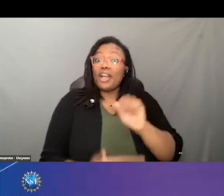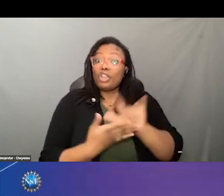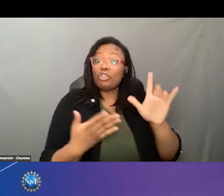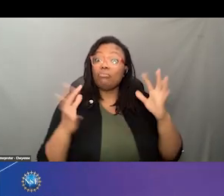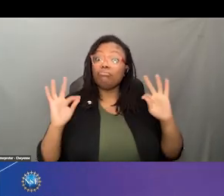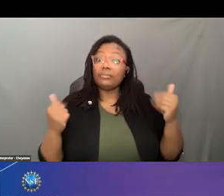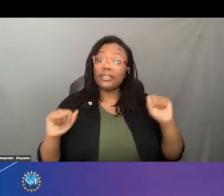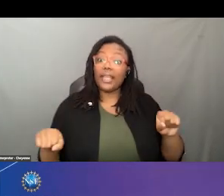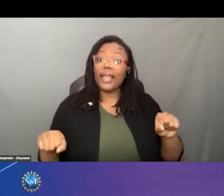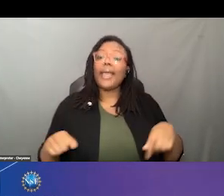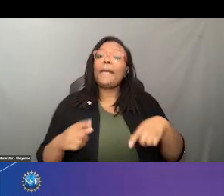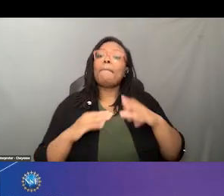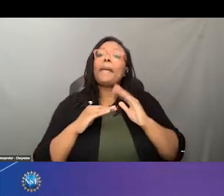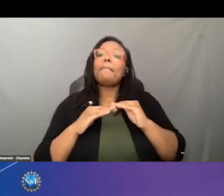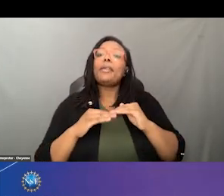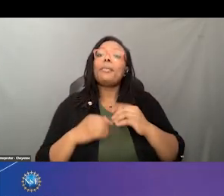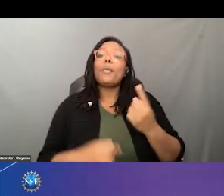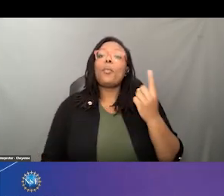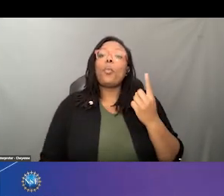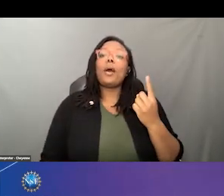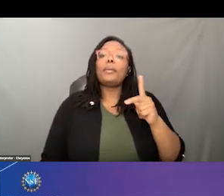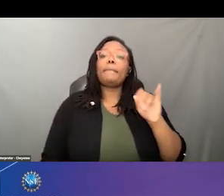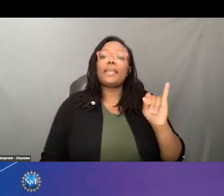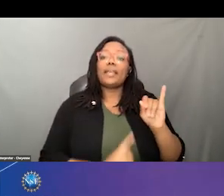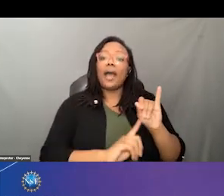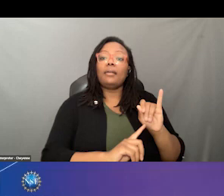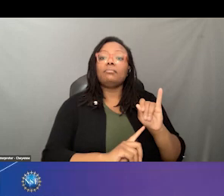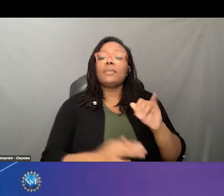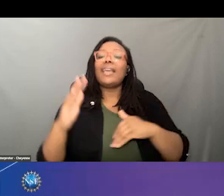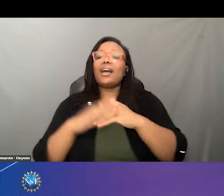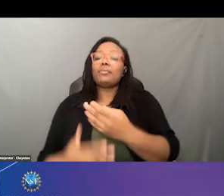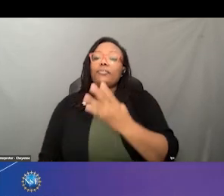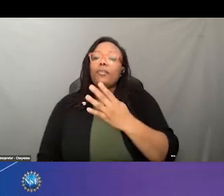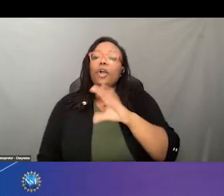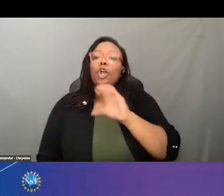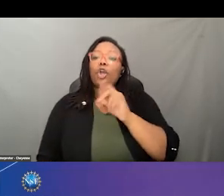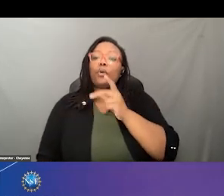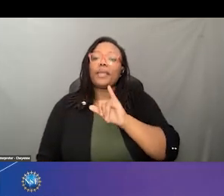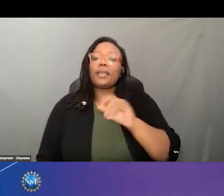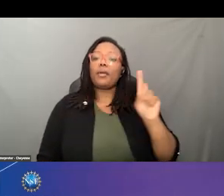But it has to have at least a PI in order for the award to remain active.